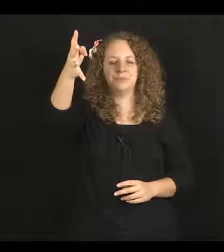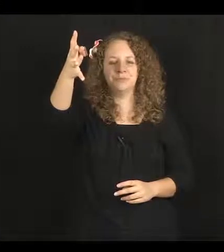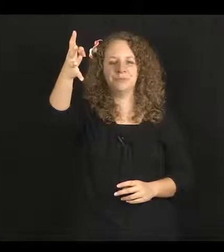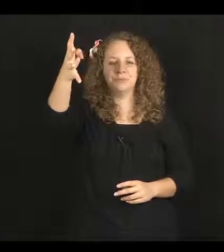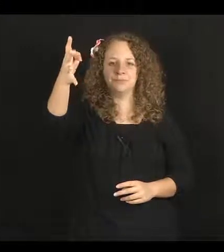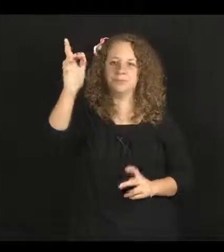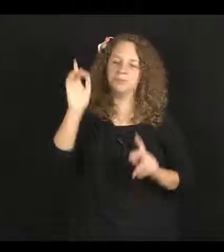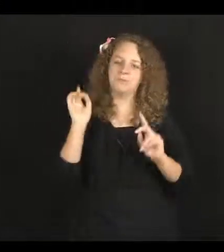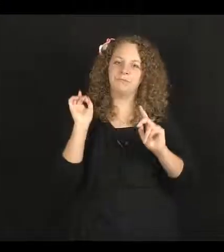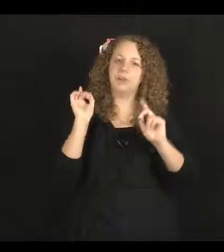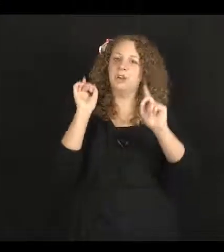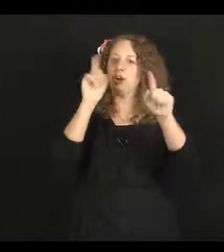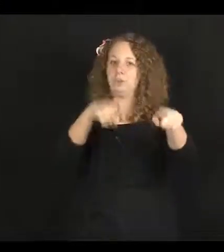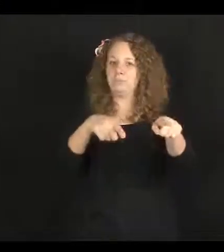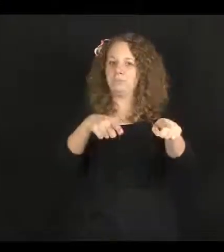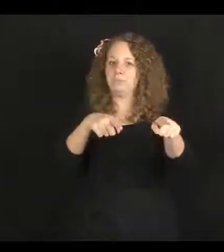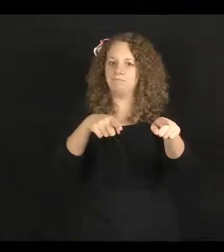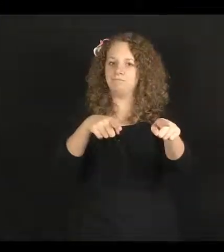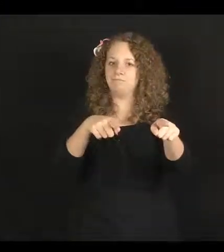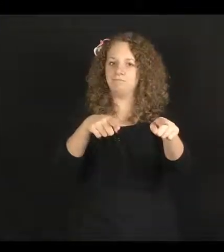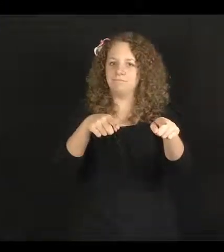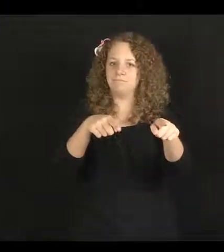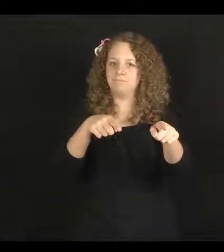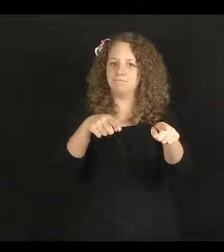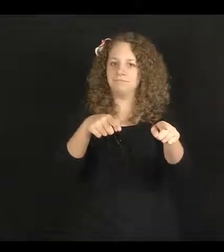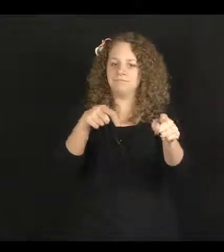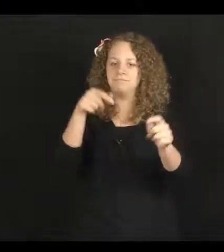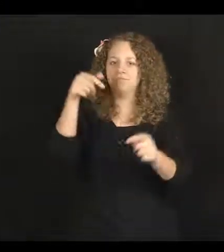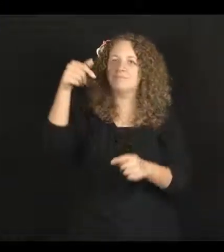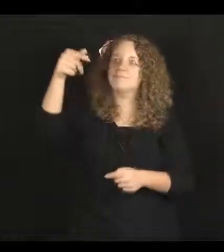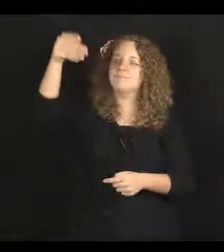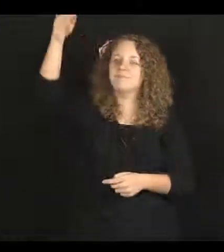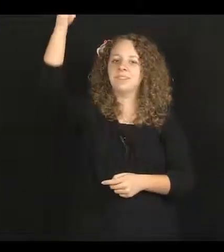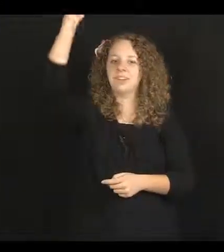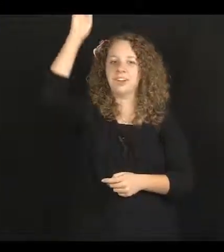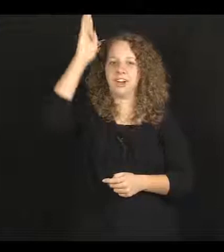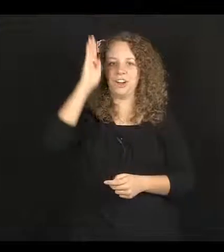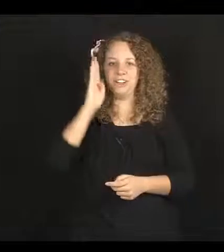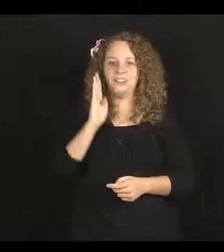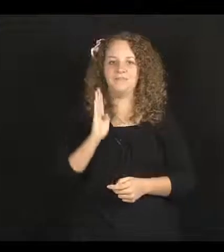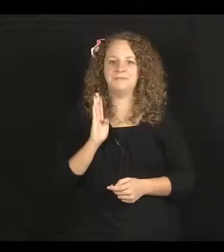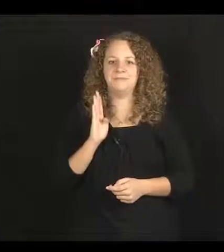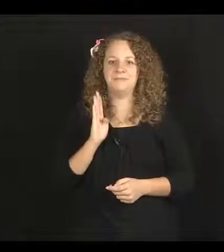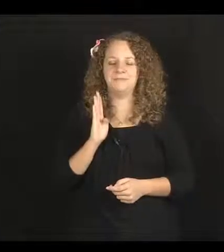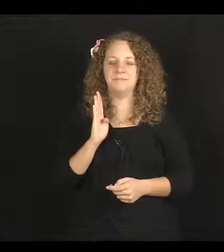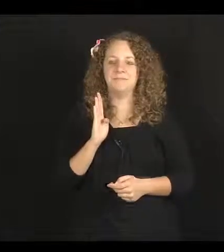GO GOD